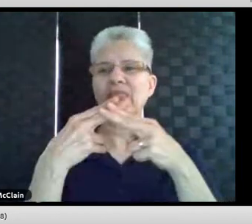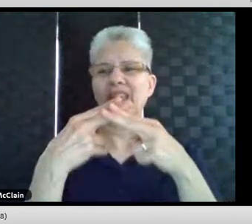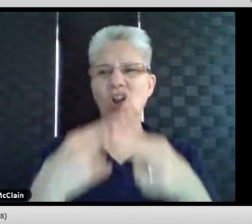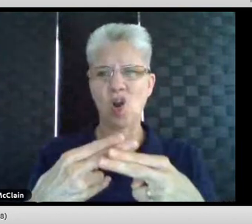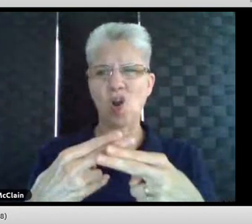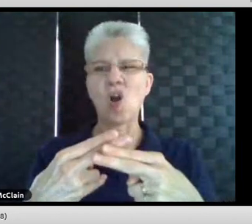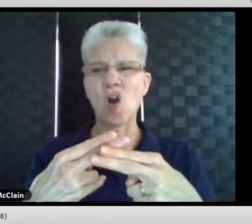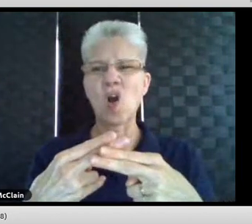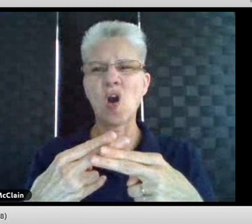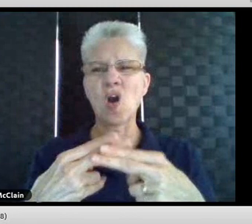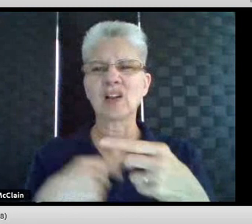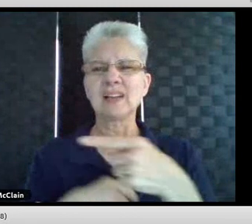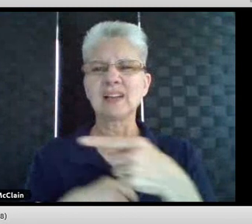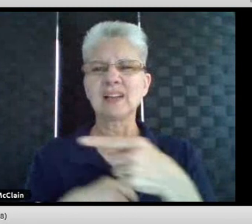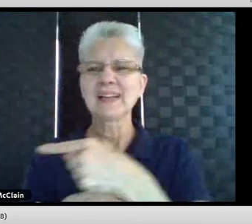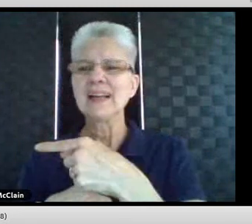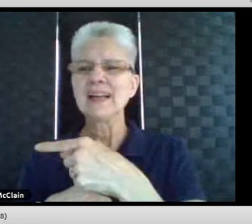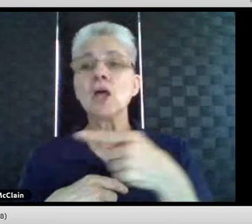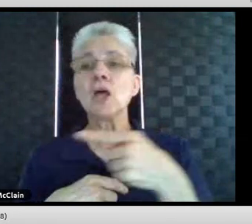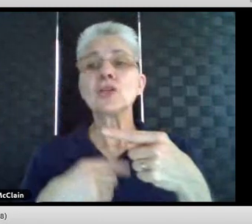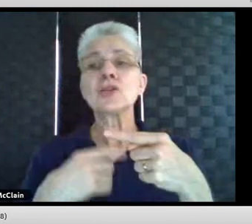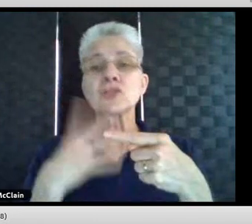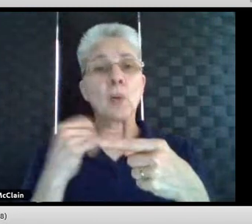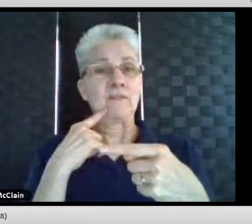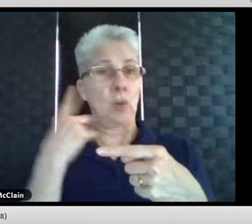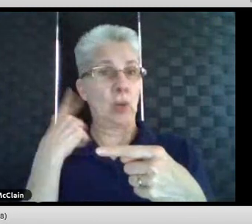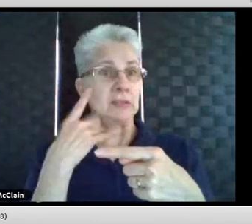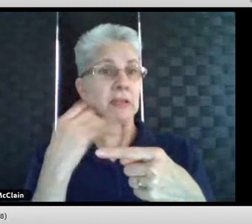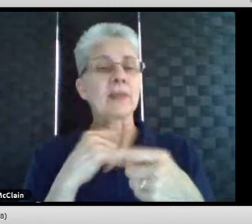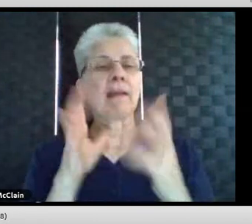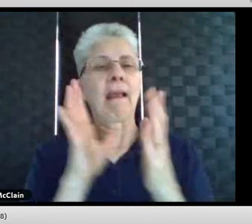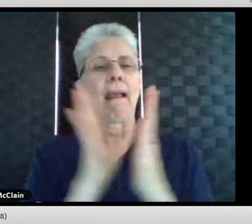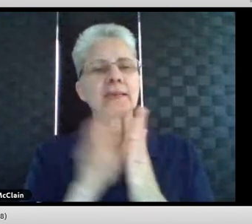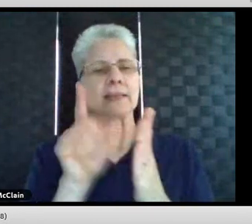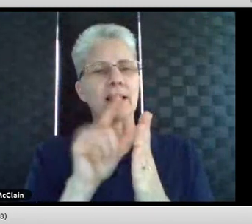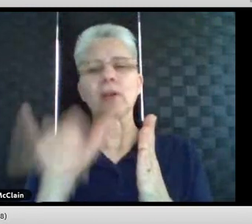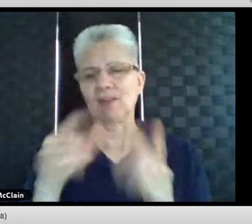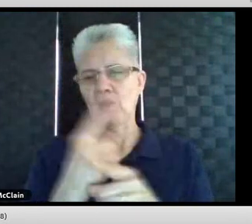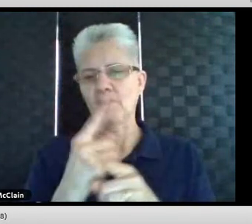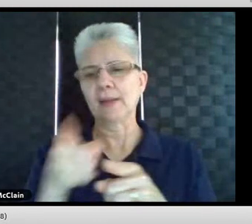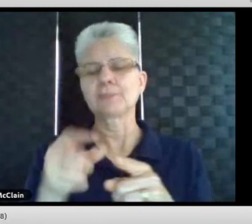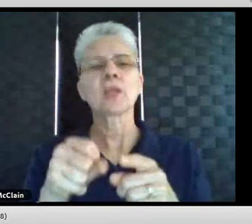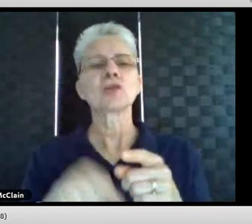So if you've heard something else, let me know, that's really catchy. "Ask-A-Librarian," perfect, yep. So where did it come from?